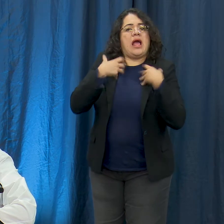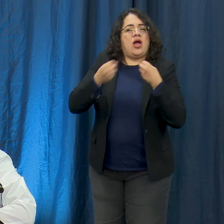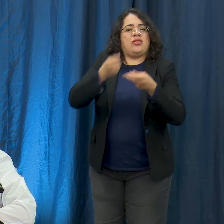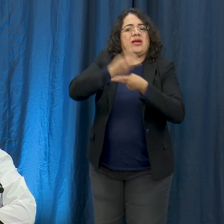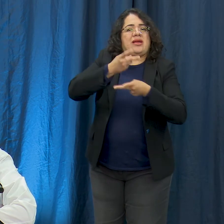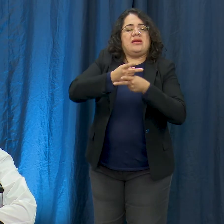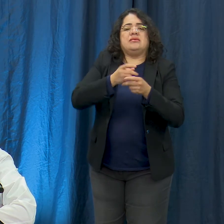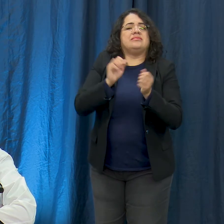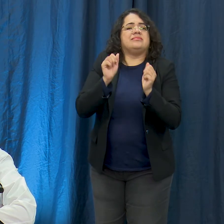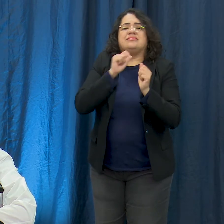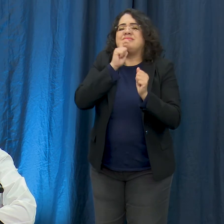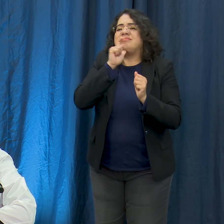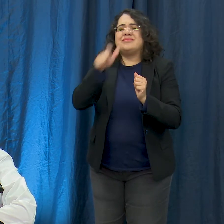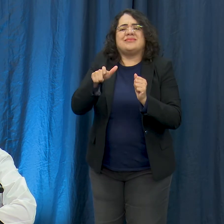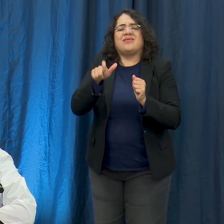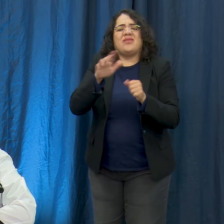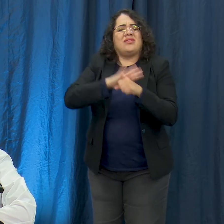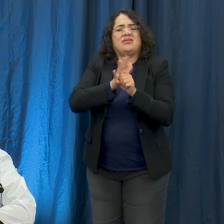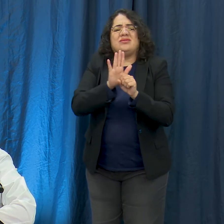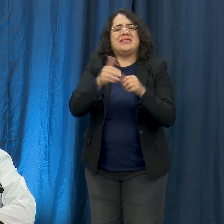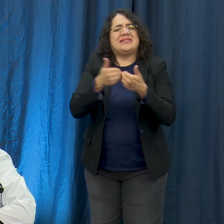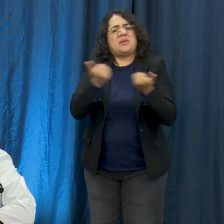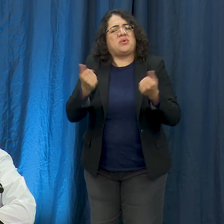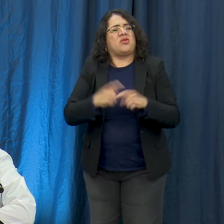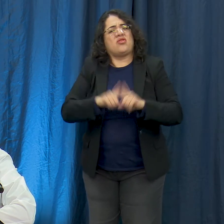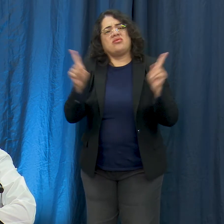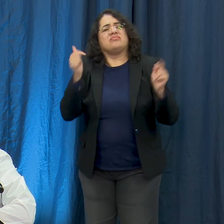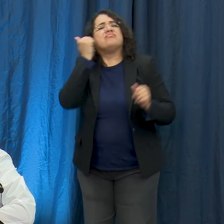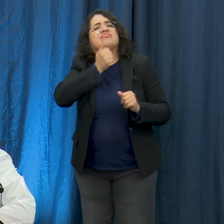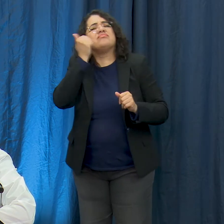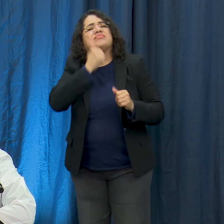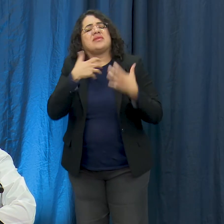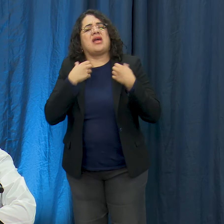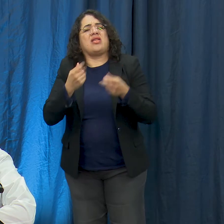happening at our medical facilities. Thank you for that question. So the